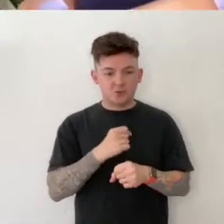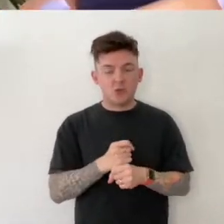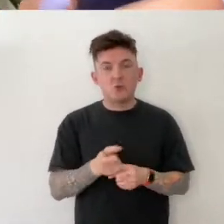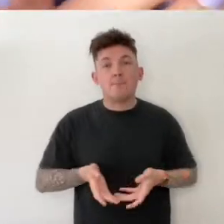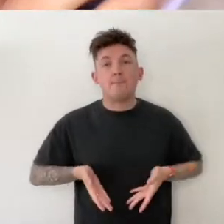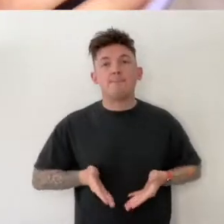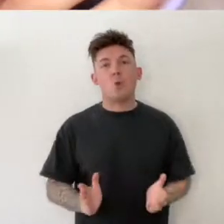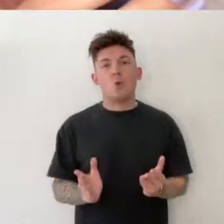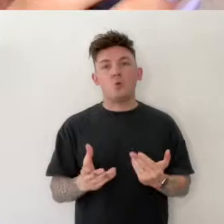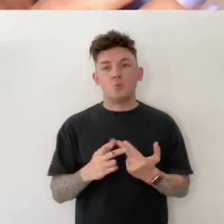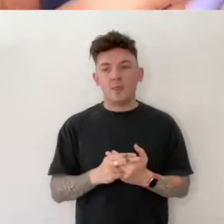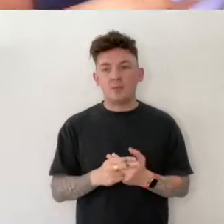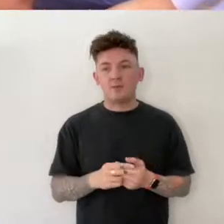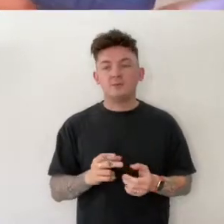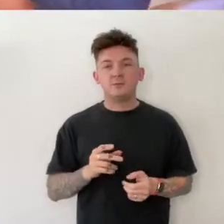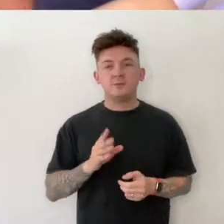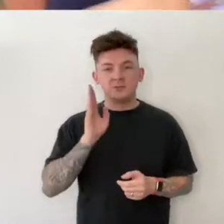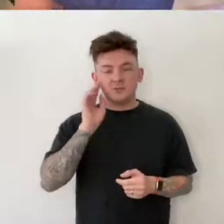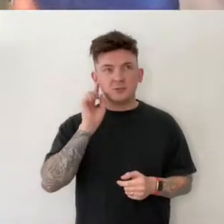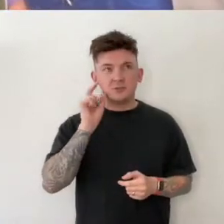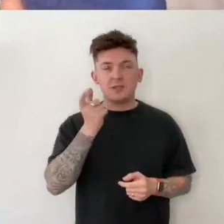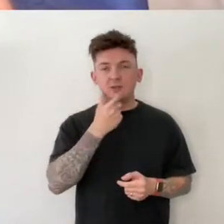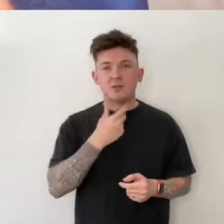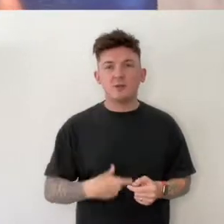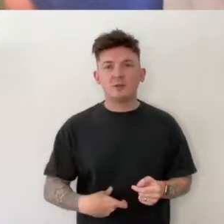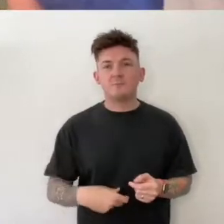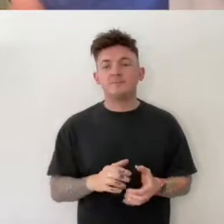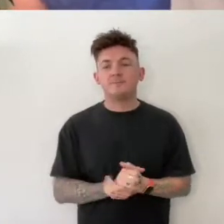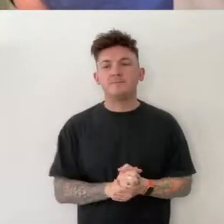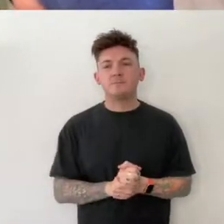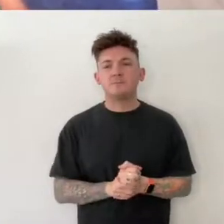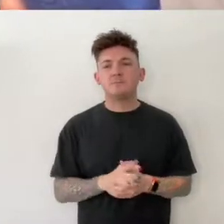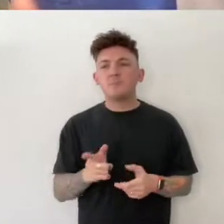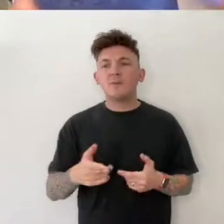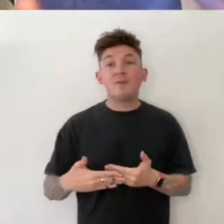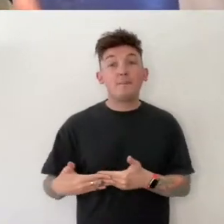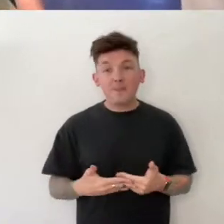probably hormonal changes, if you have a if you have a baby that causes hormonal changes,